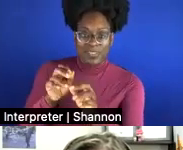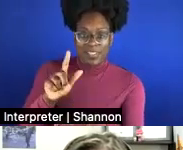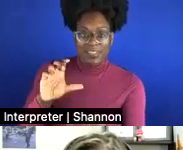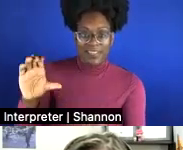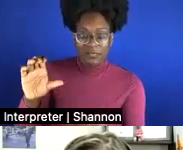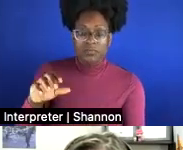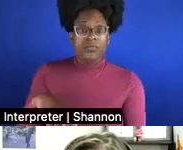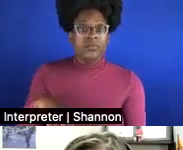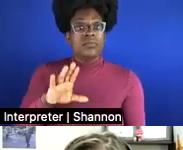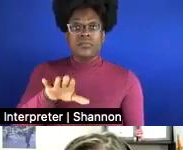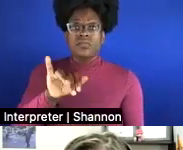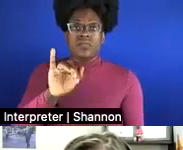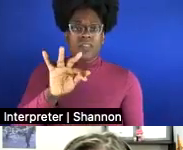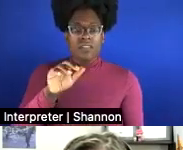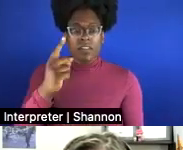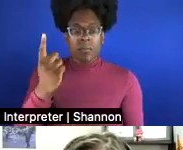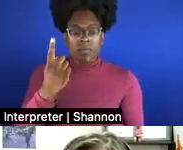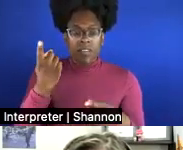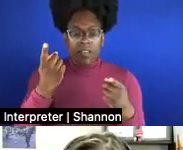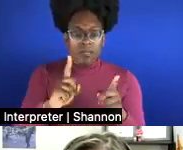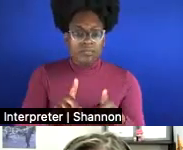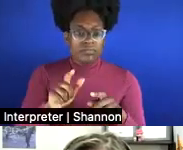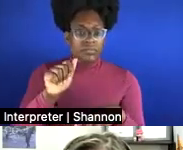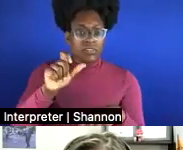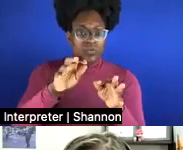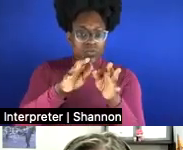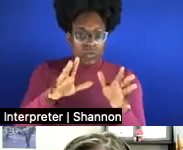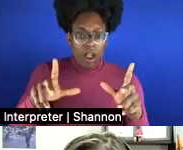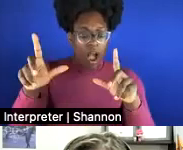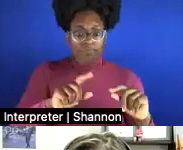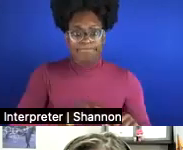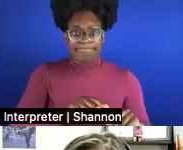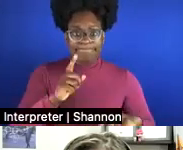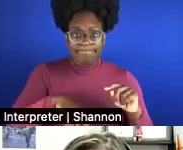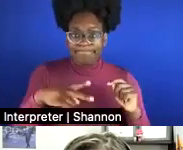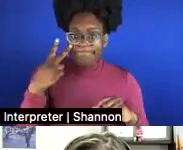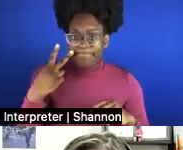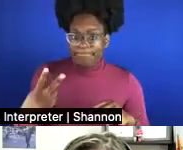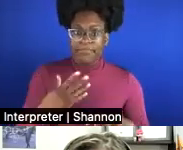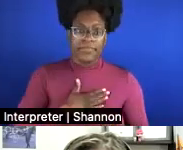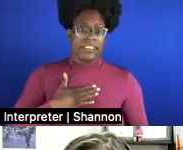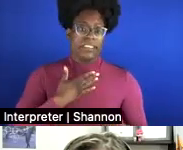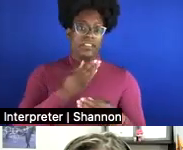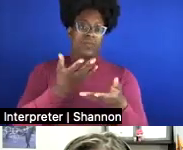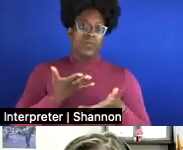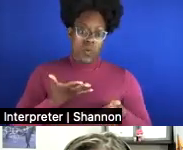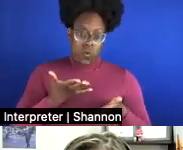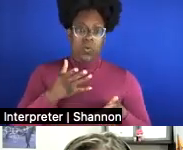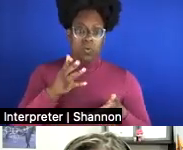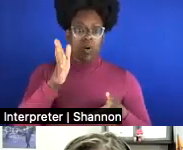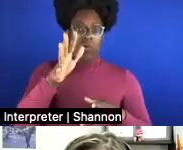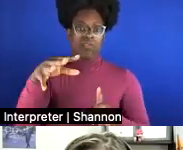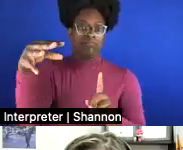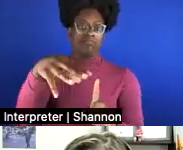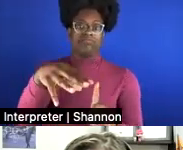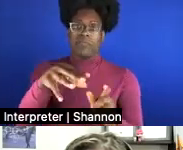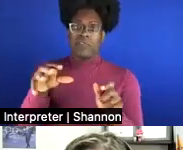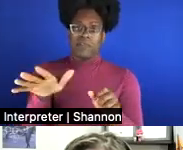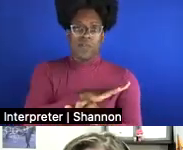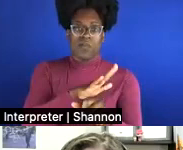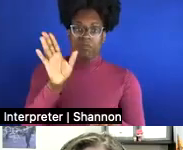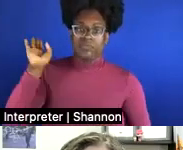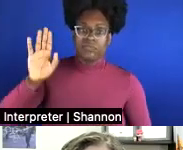spotlighted the entire time. Some notes on the structure of today's webinar. Please note that